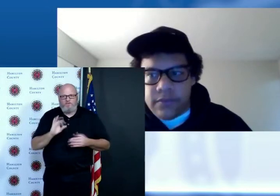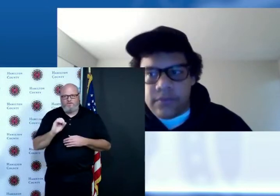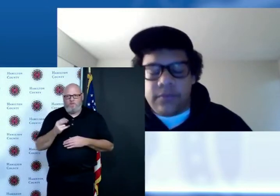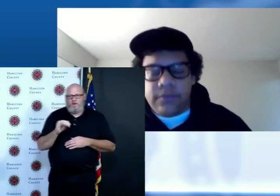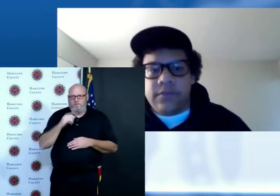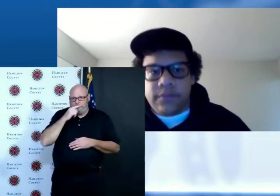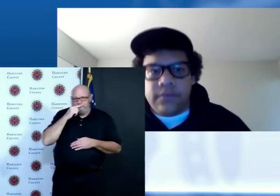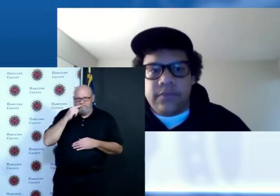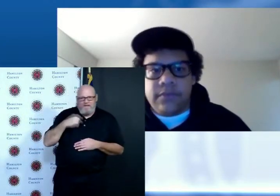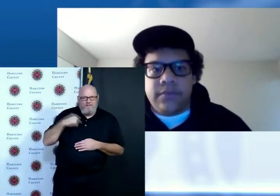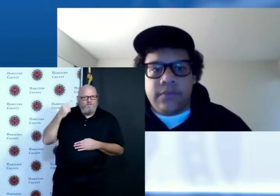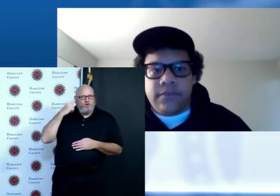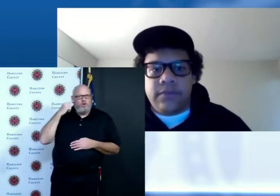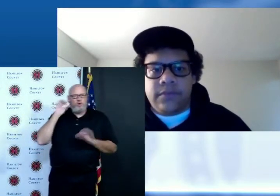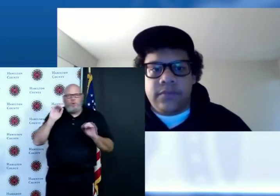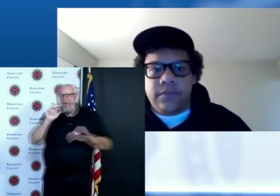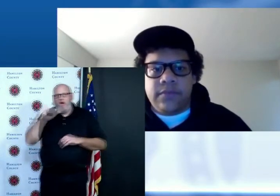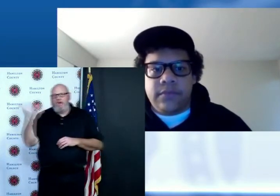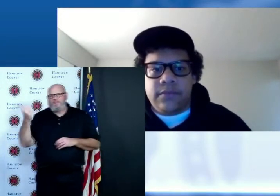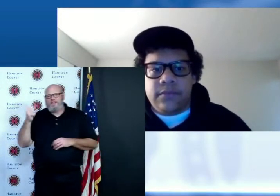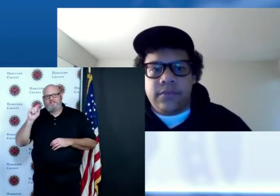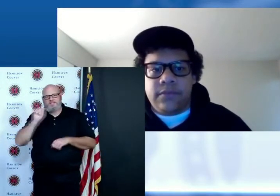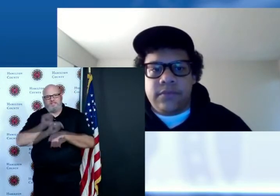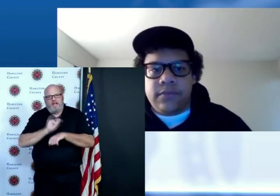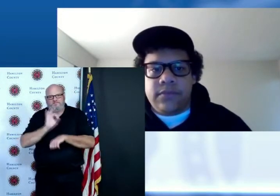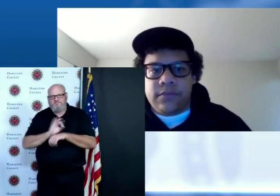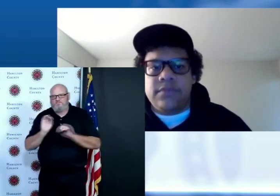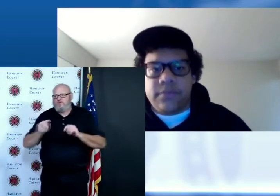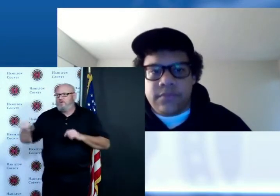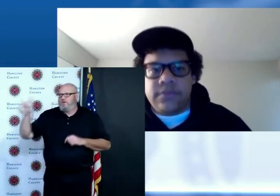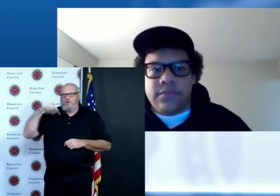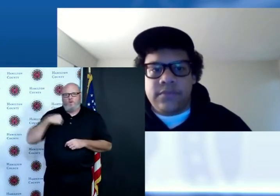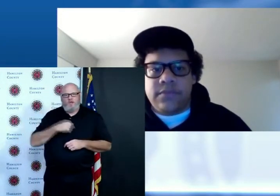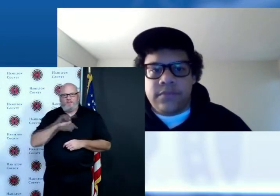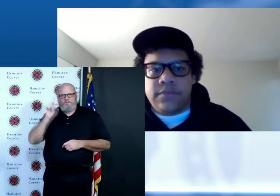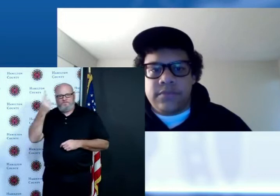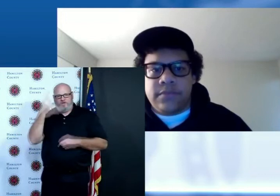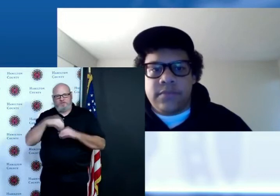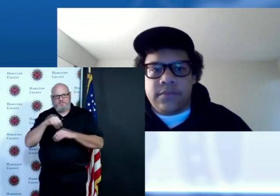we're out front now we have this together now so we're trying to stay out front so that we can